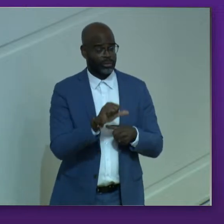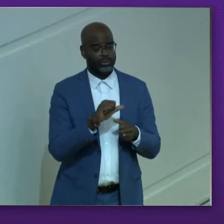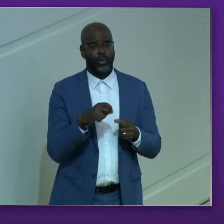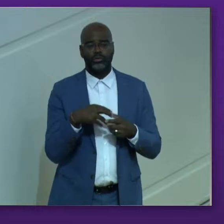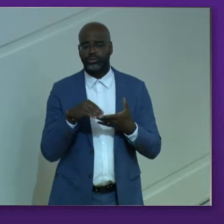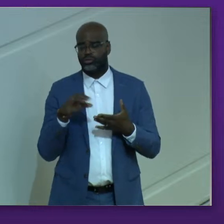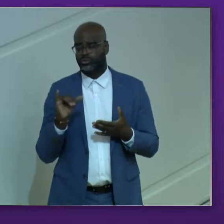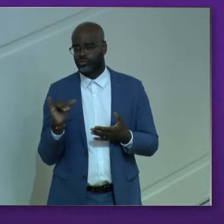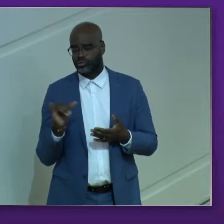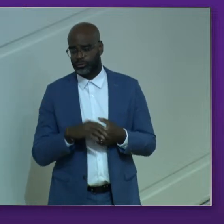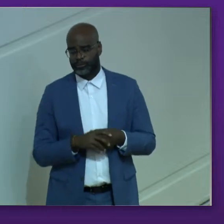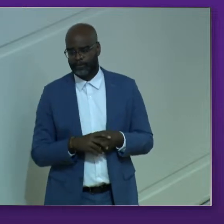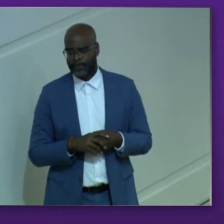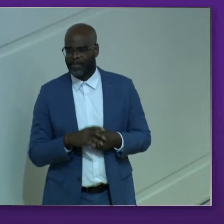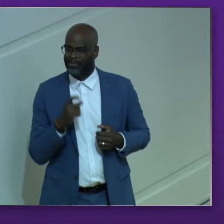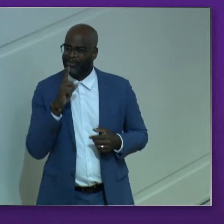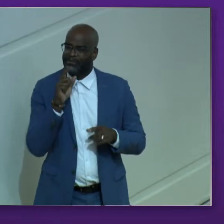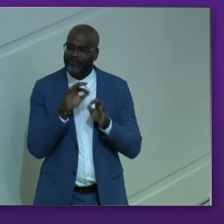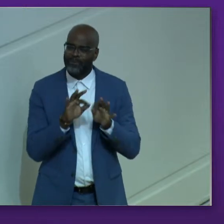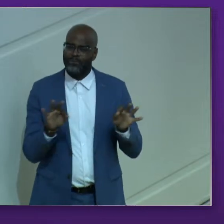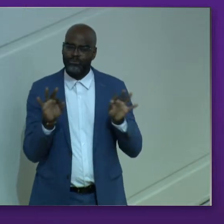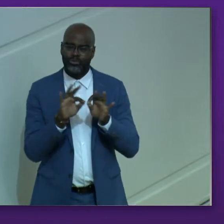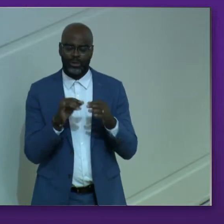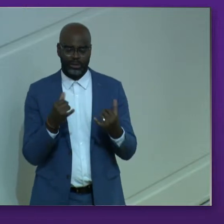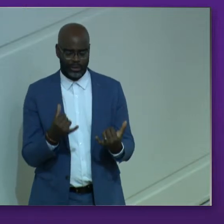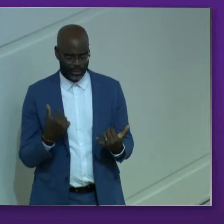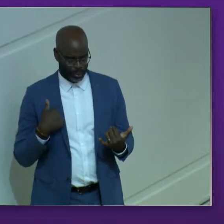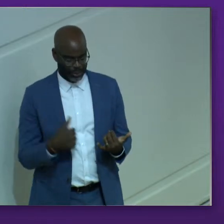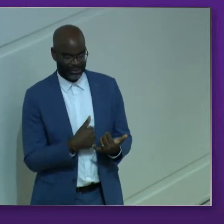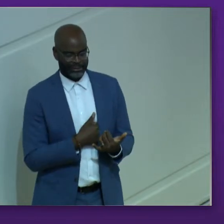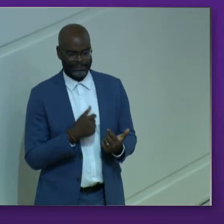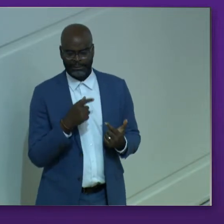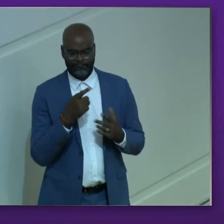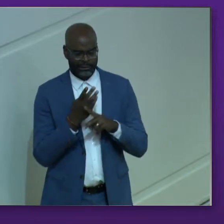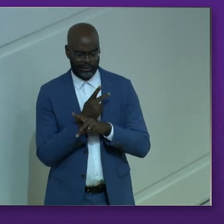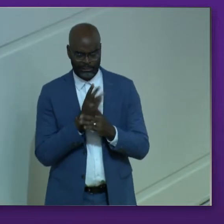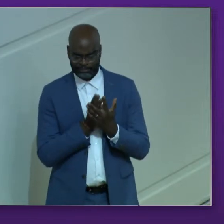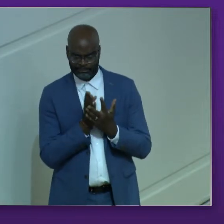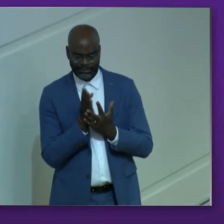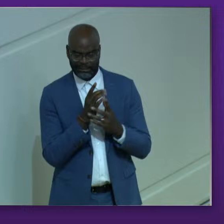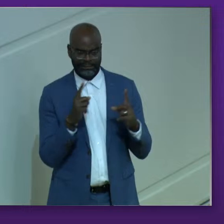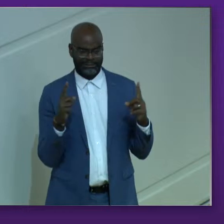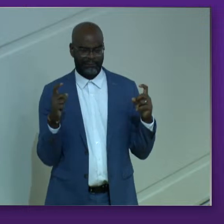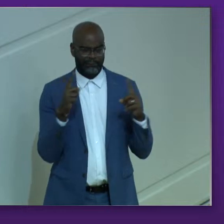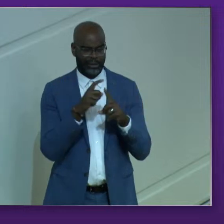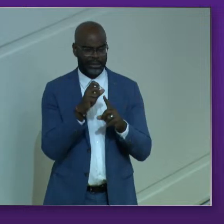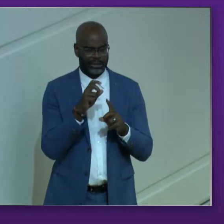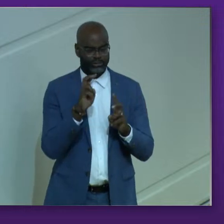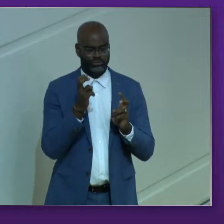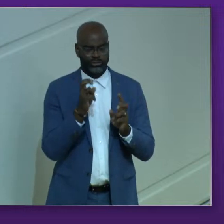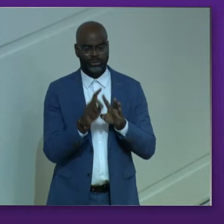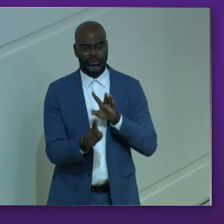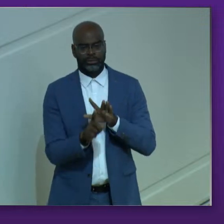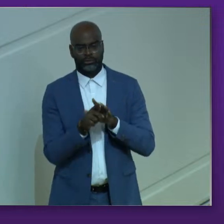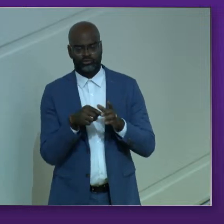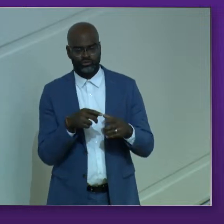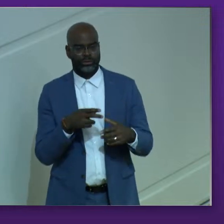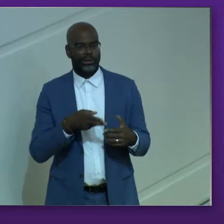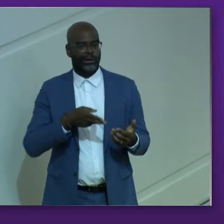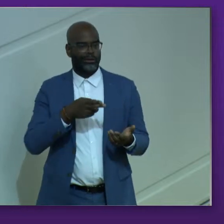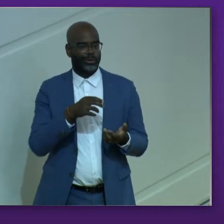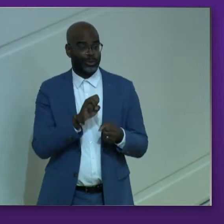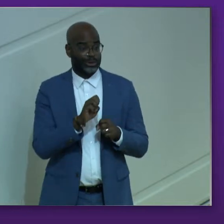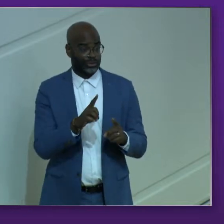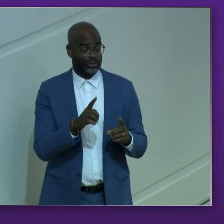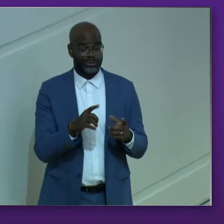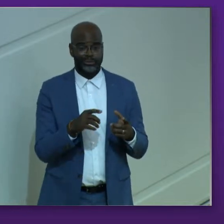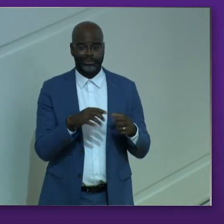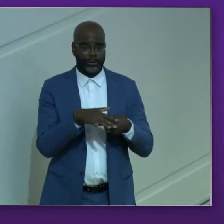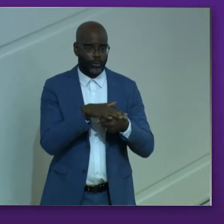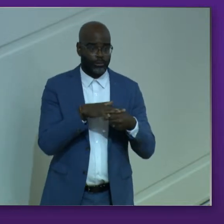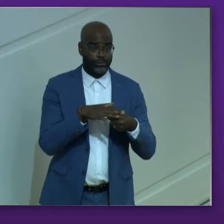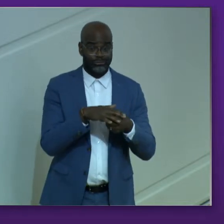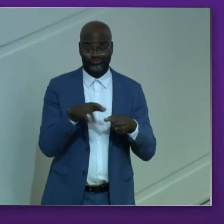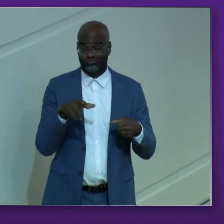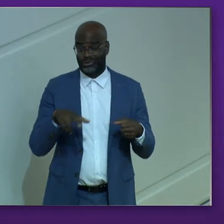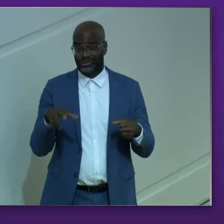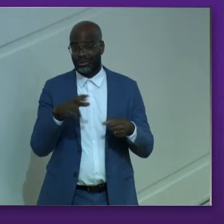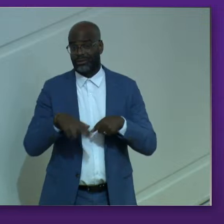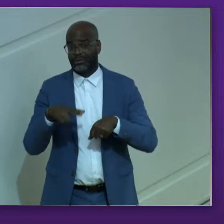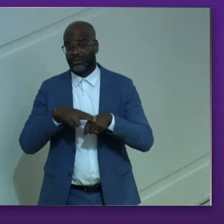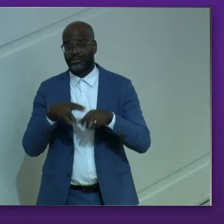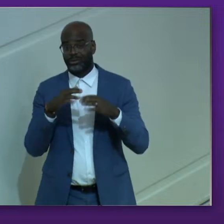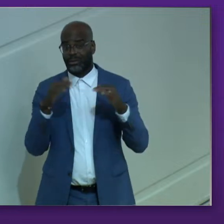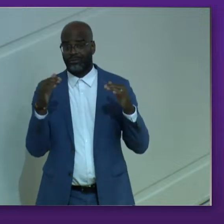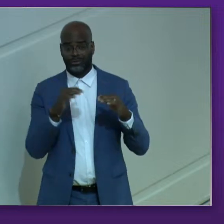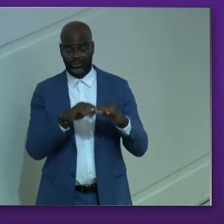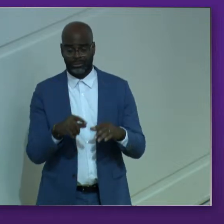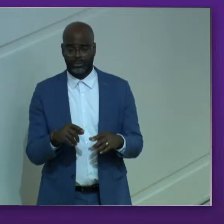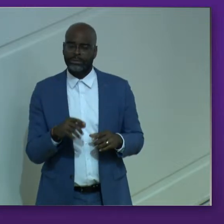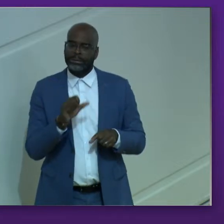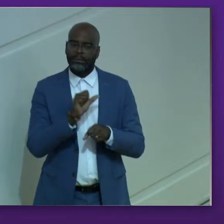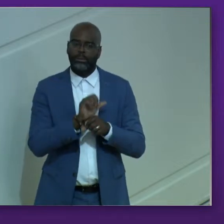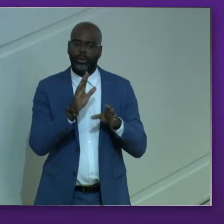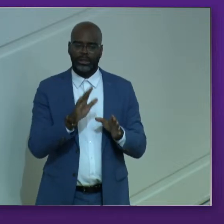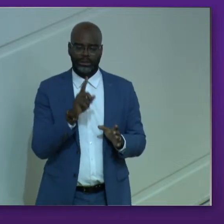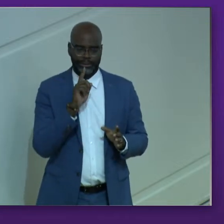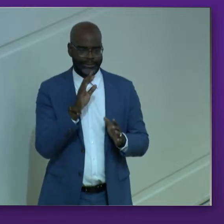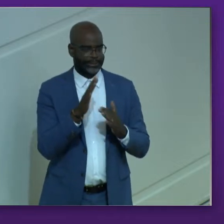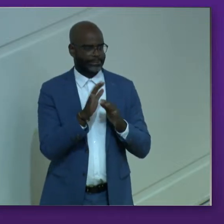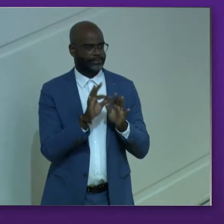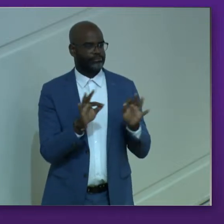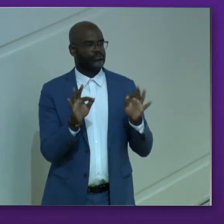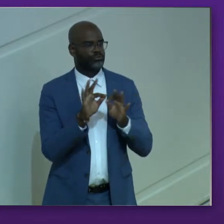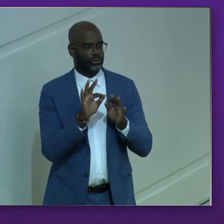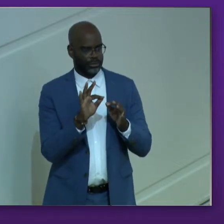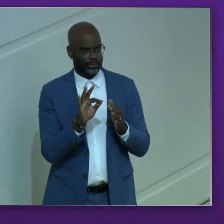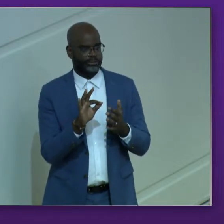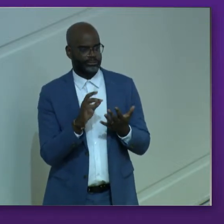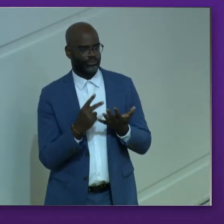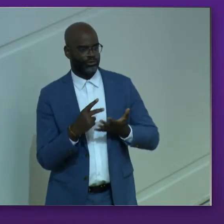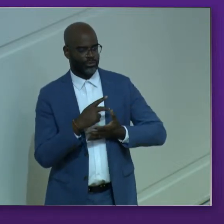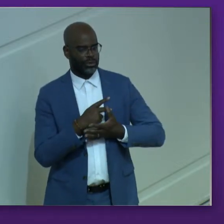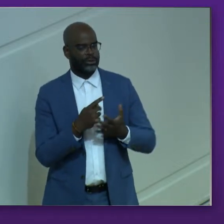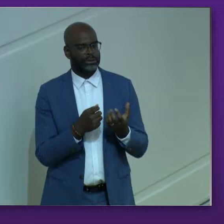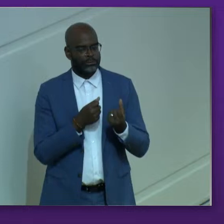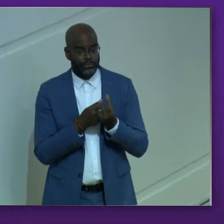THAT OUR EMPLOYEES MAKE TO OUR